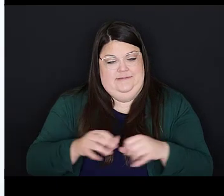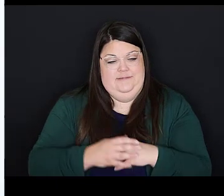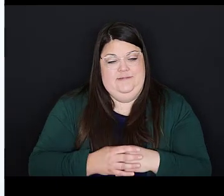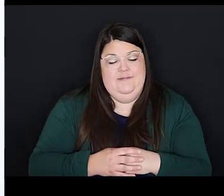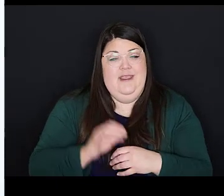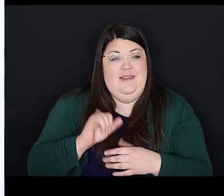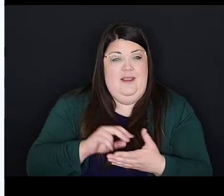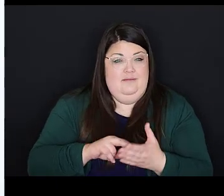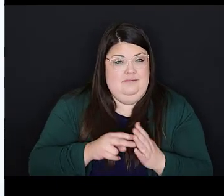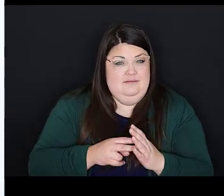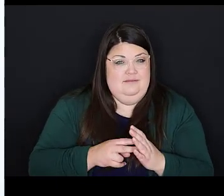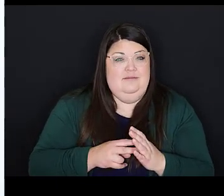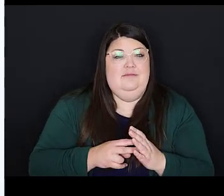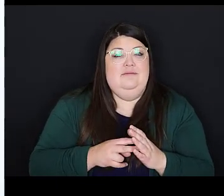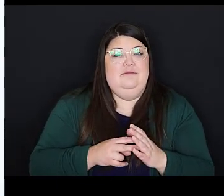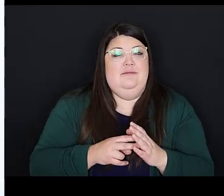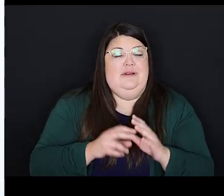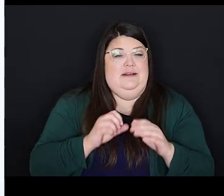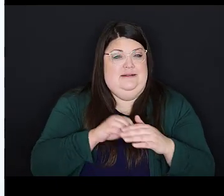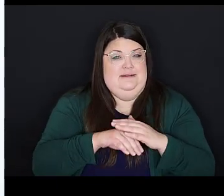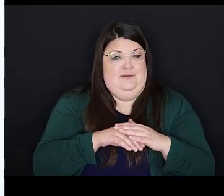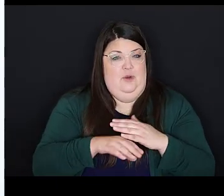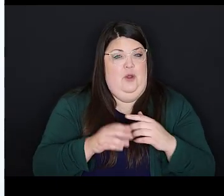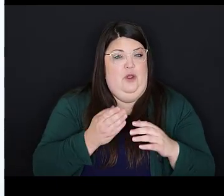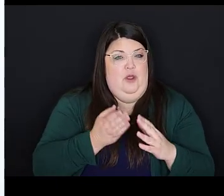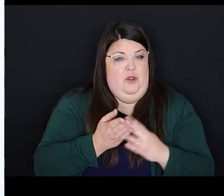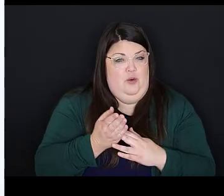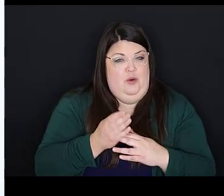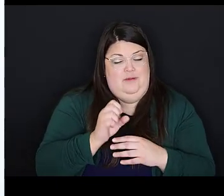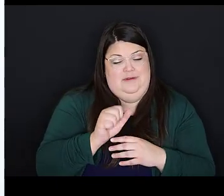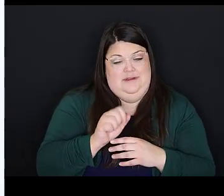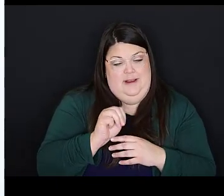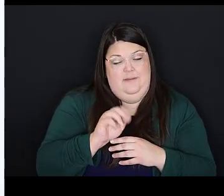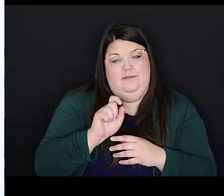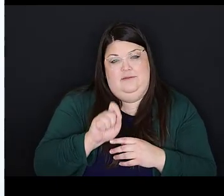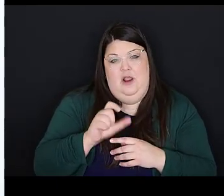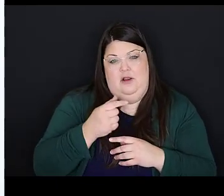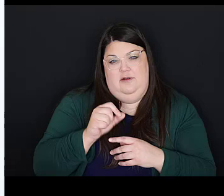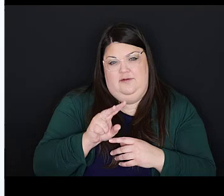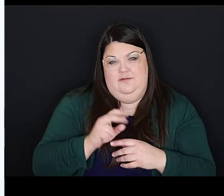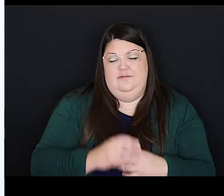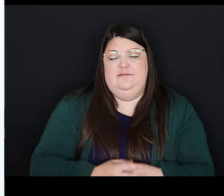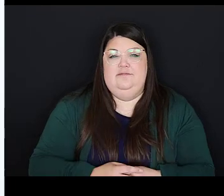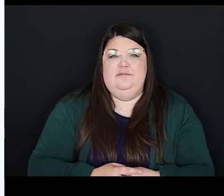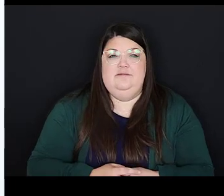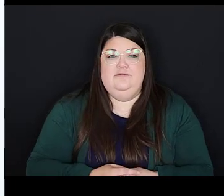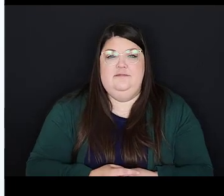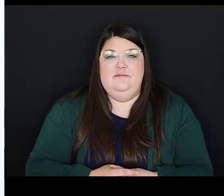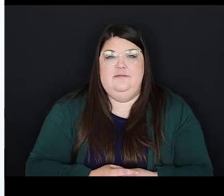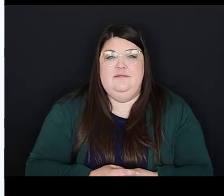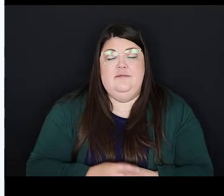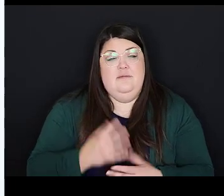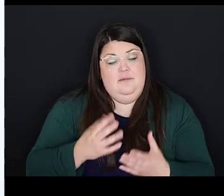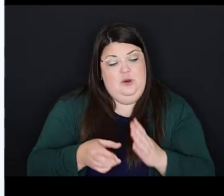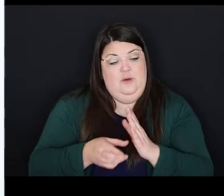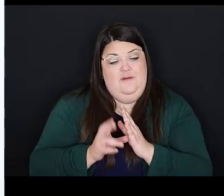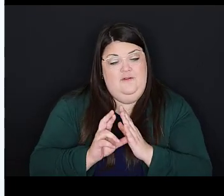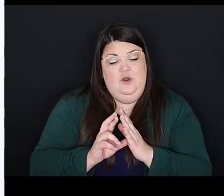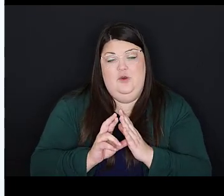the System for Award Management (Sam.gov). You may review and comment on any information about